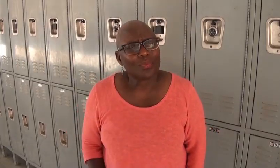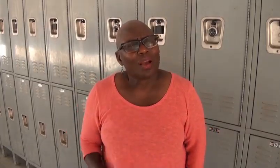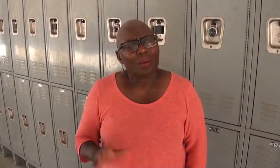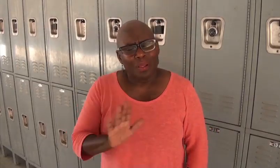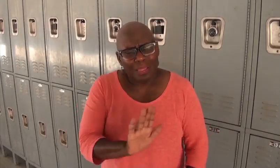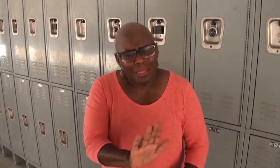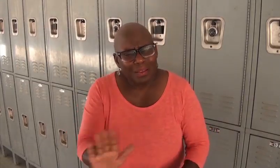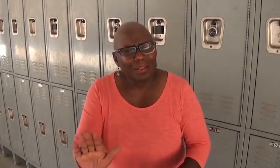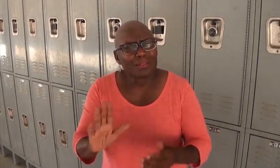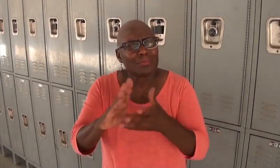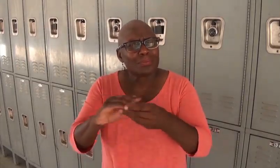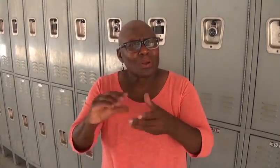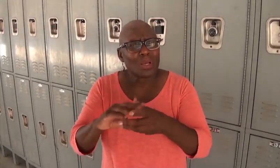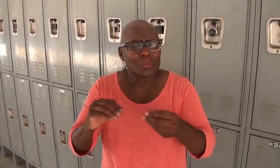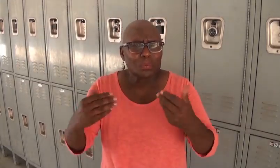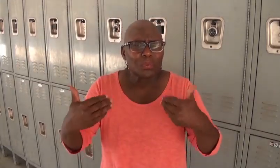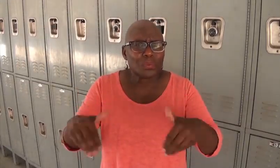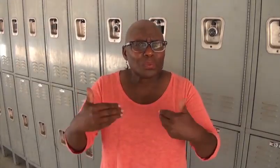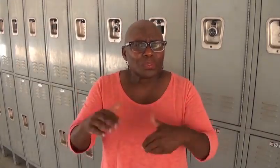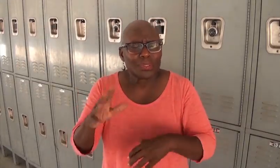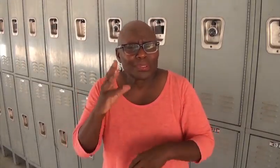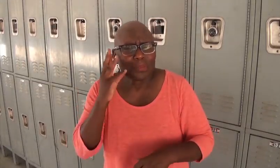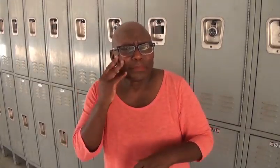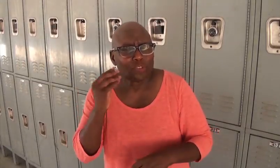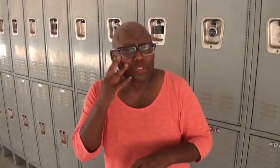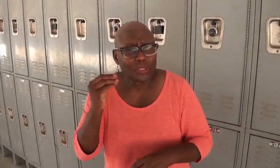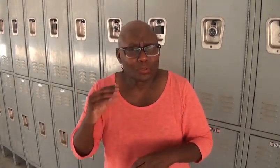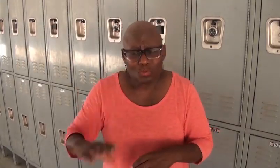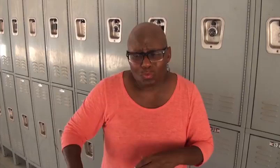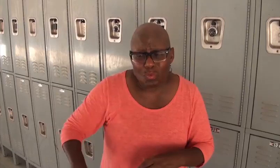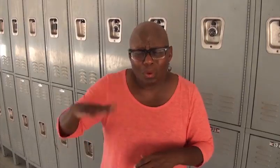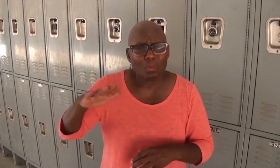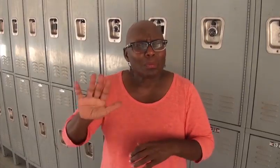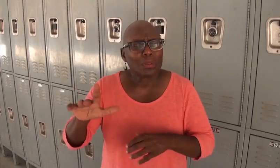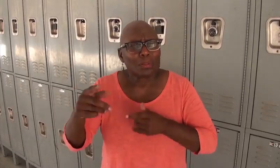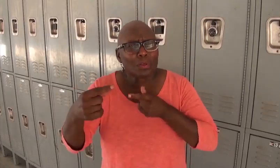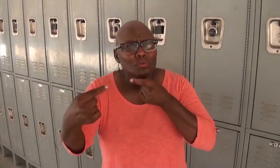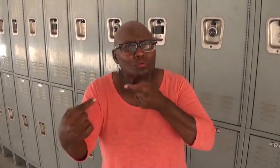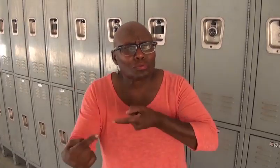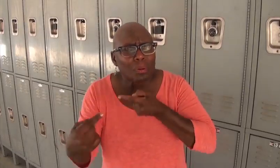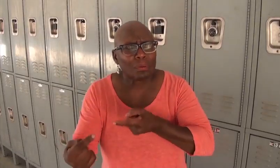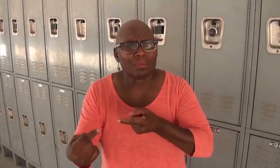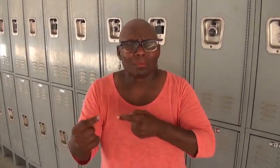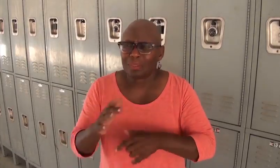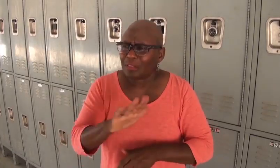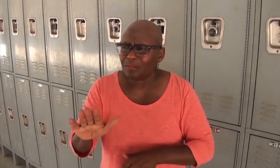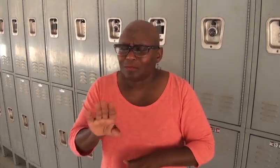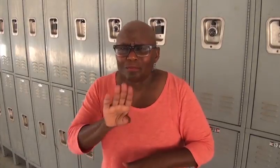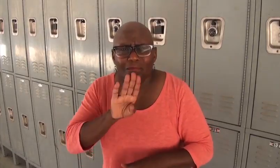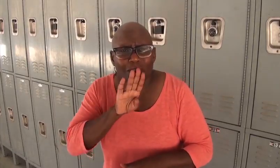Now, we share more of their frustrations, struggles, and frequently,